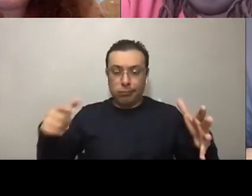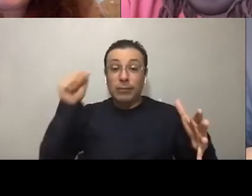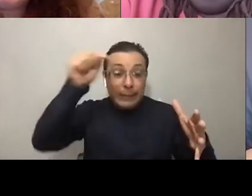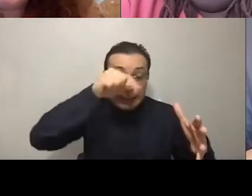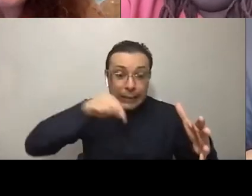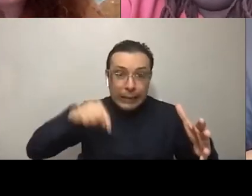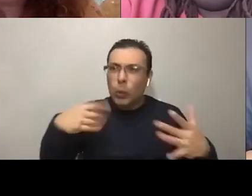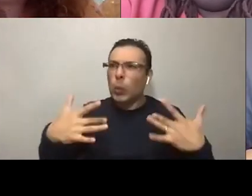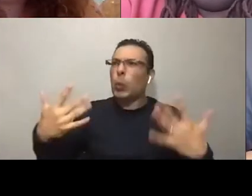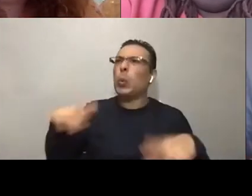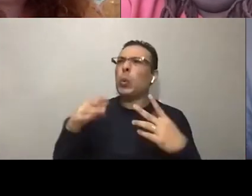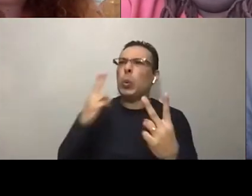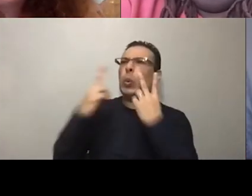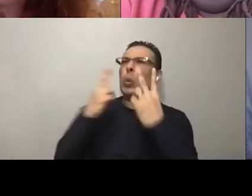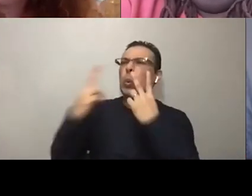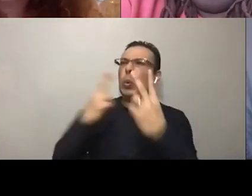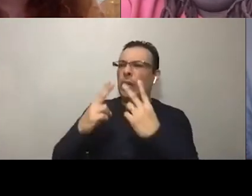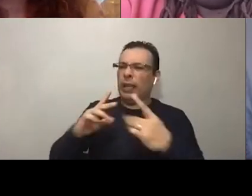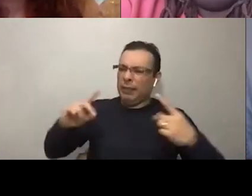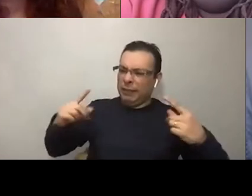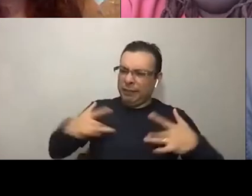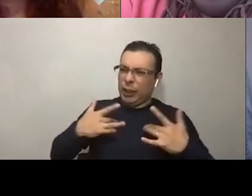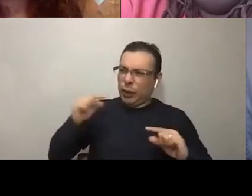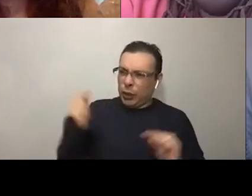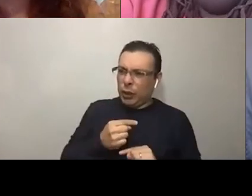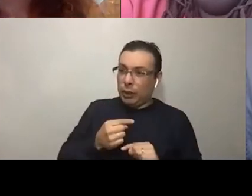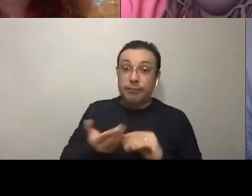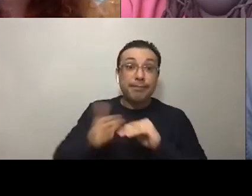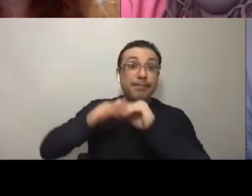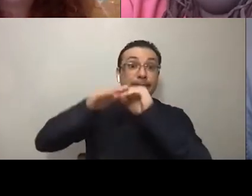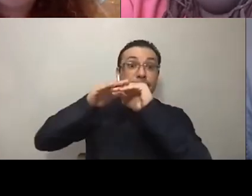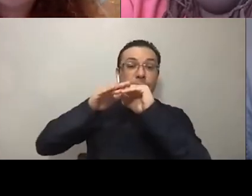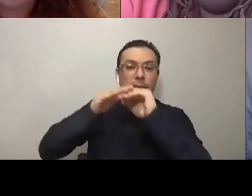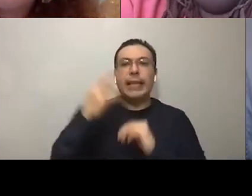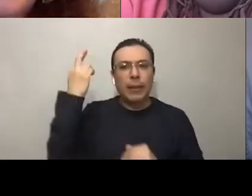And, you know, that I think is one of the reasons why, when I hear you talk about this fire that’s